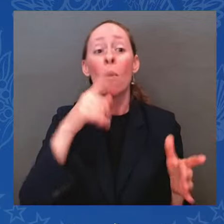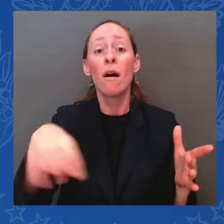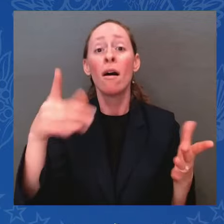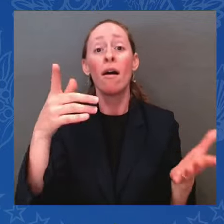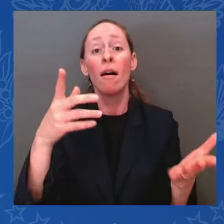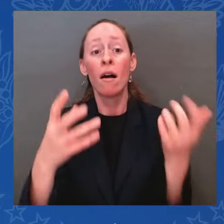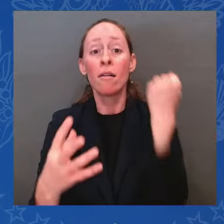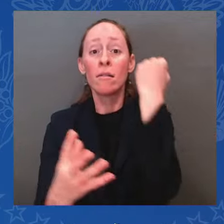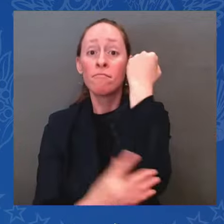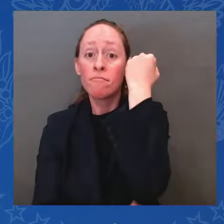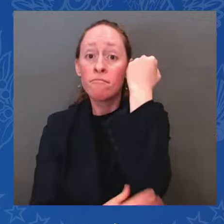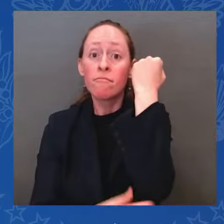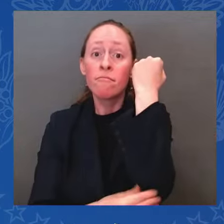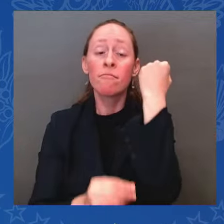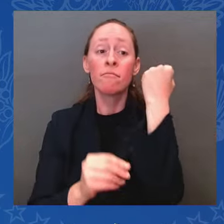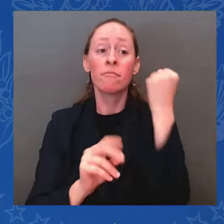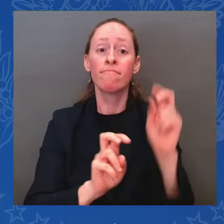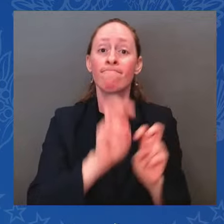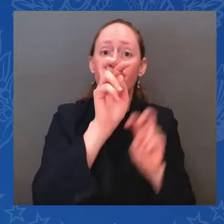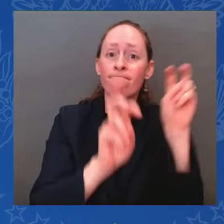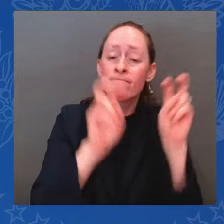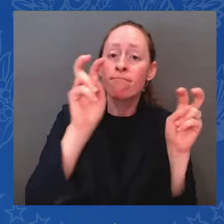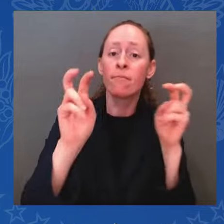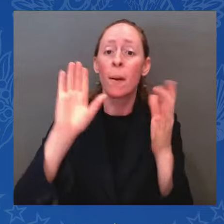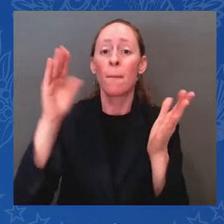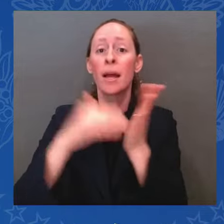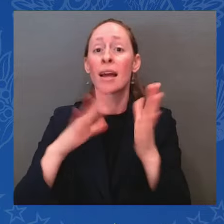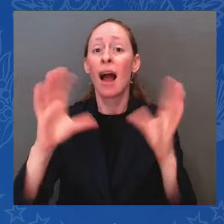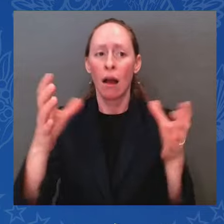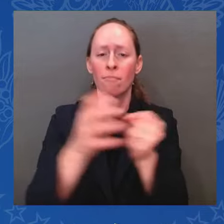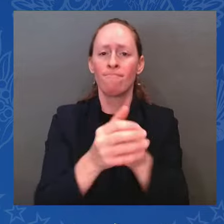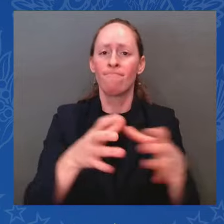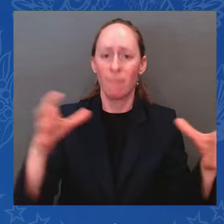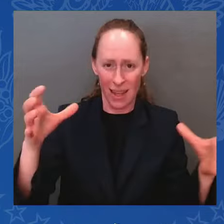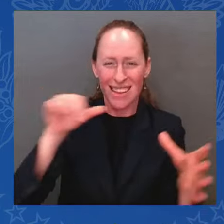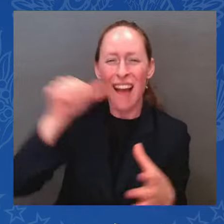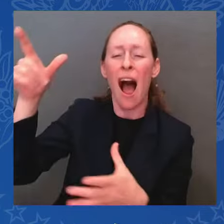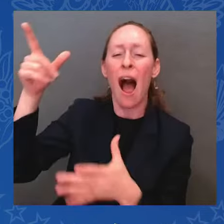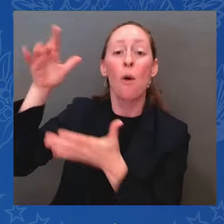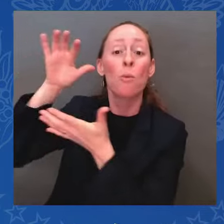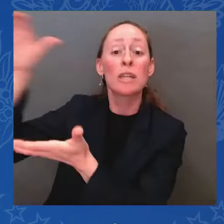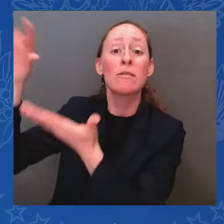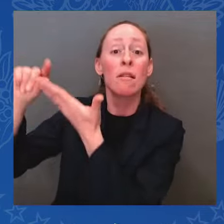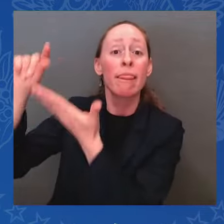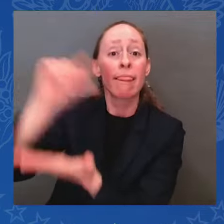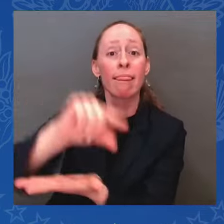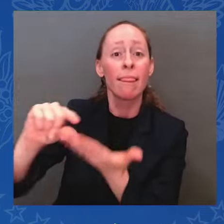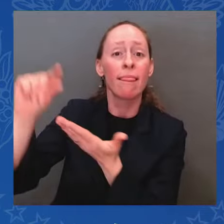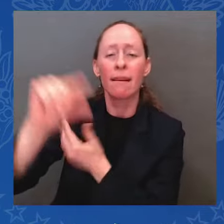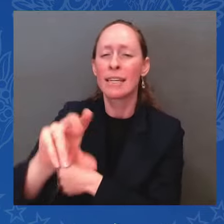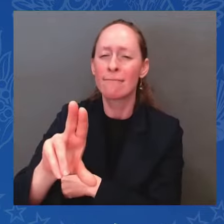to a clean energy future which we're in the process of doing. I believe that transition should be fair and a win-win.